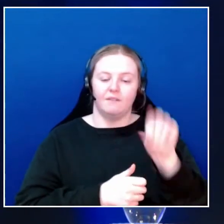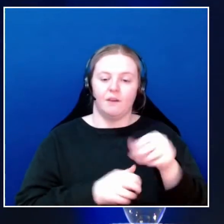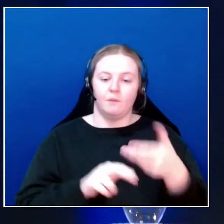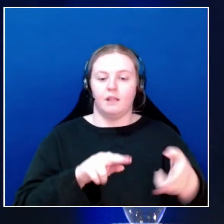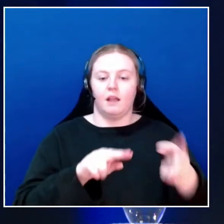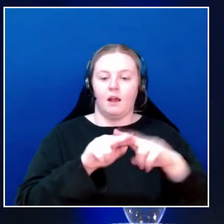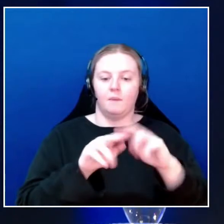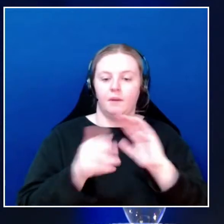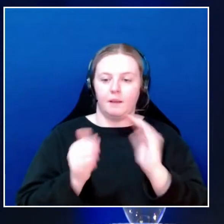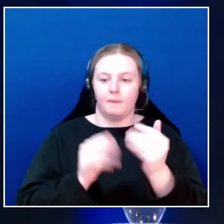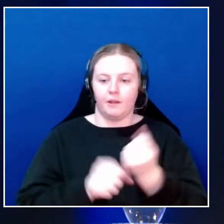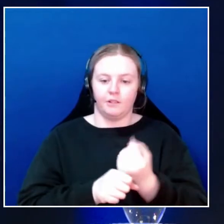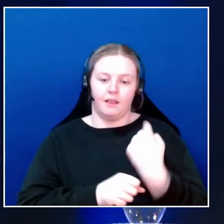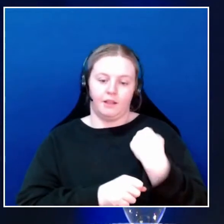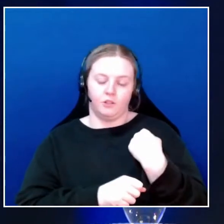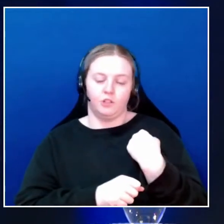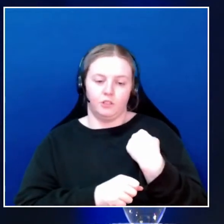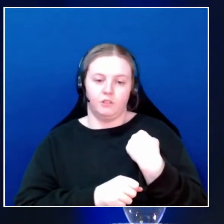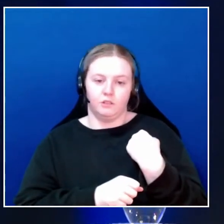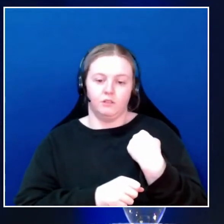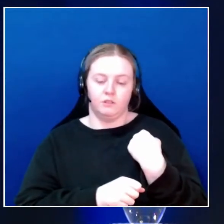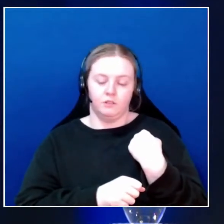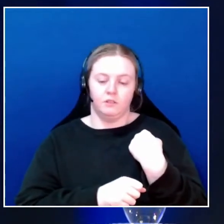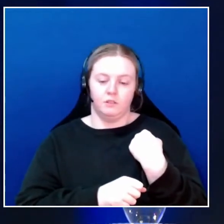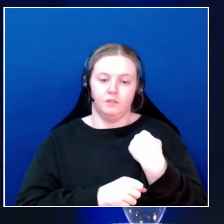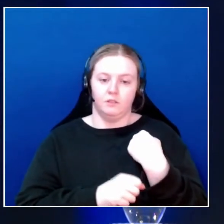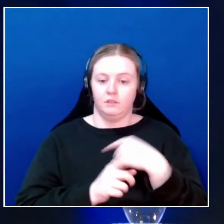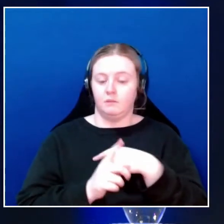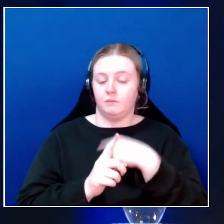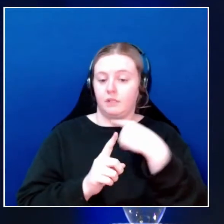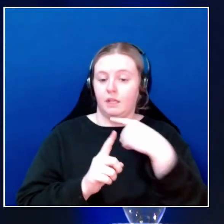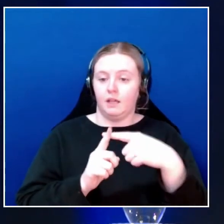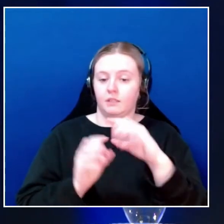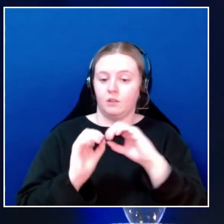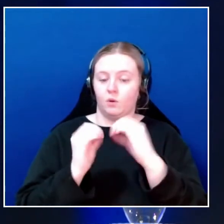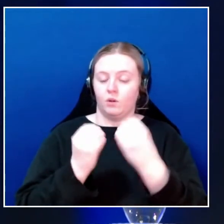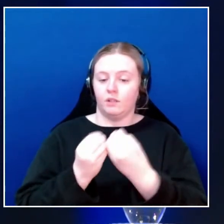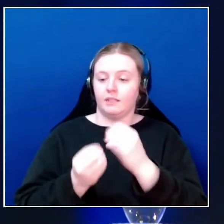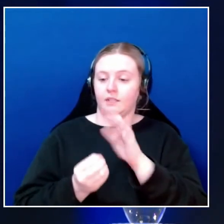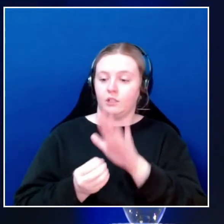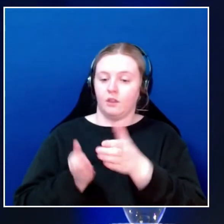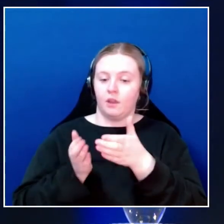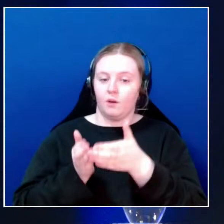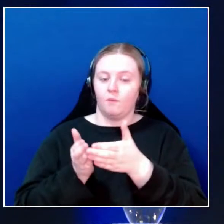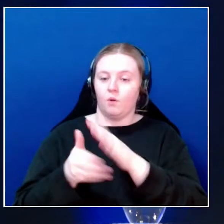In addition, the organization's vessel fleet completed 108 more trips